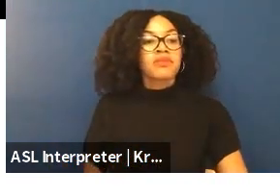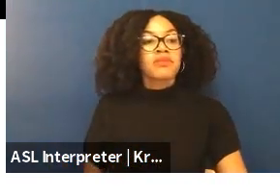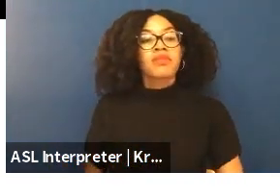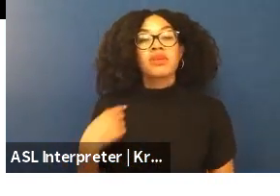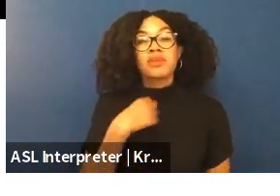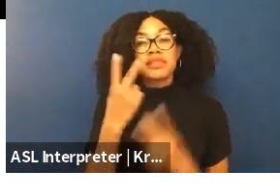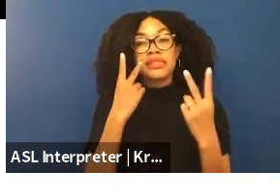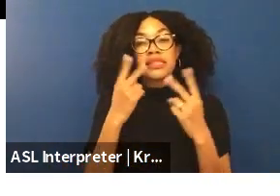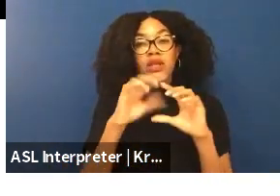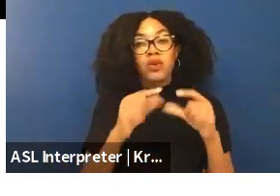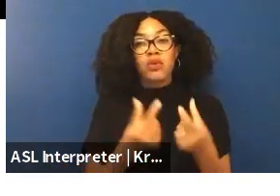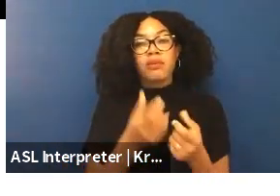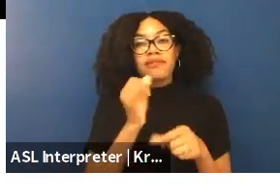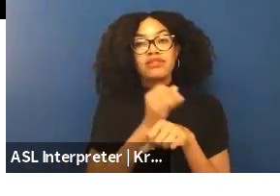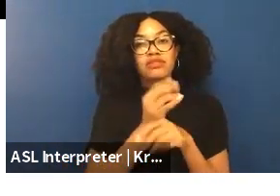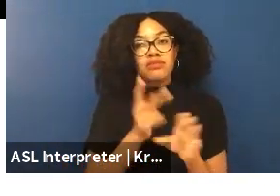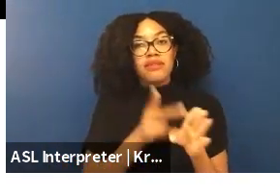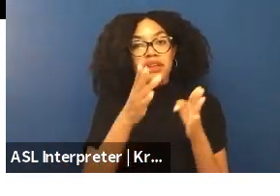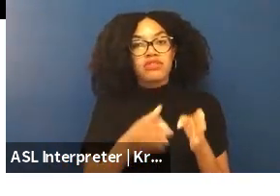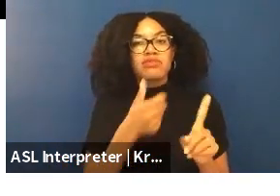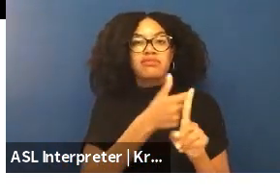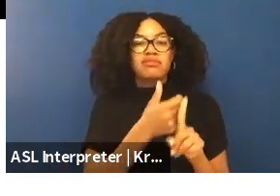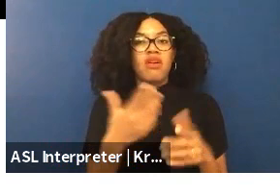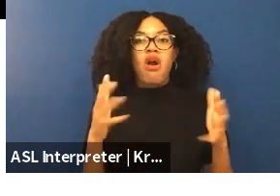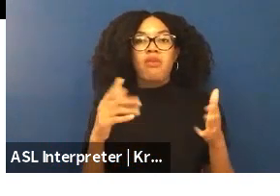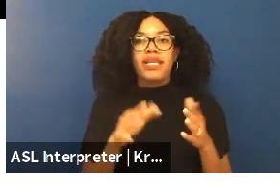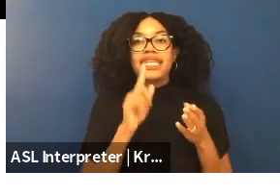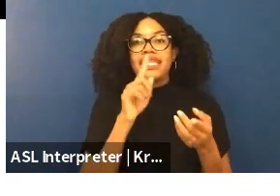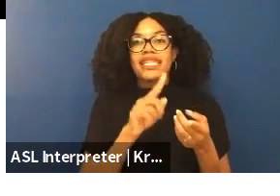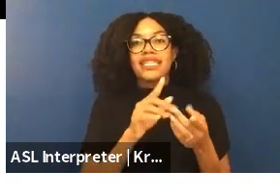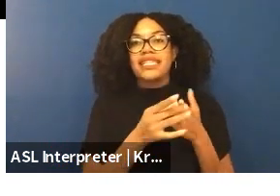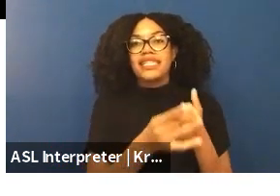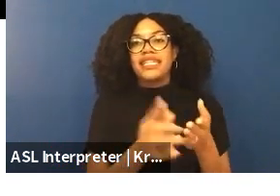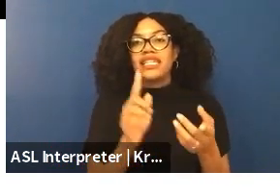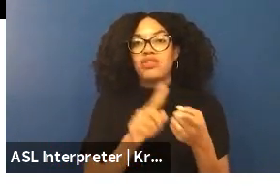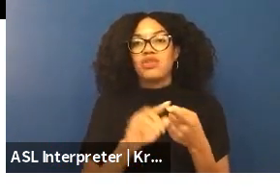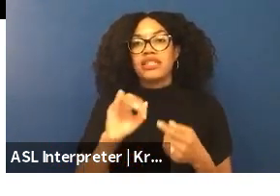toward interconnectedness through third space collaborations on their campuses,